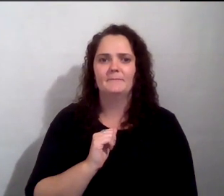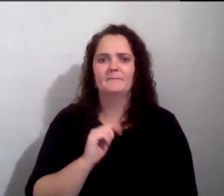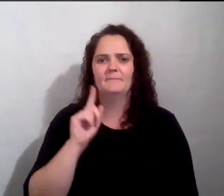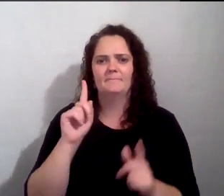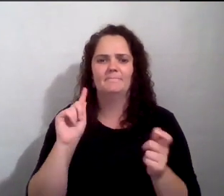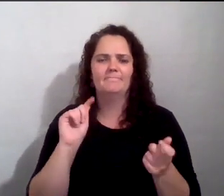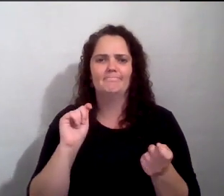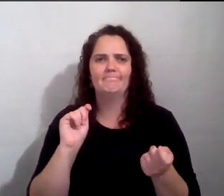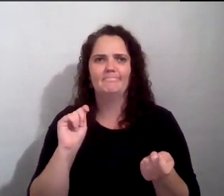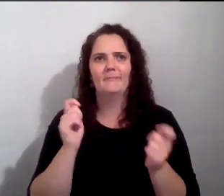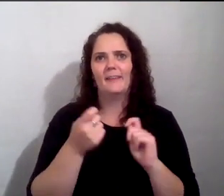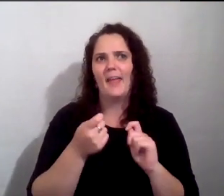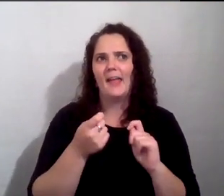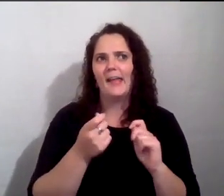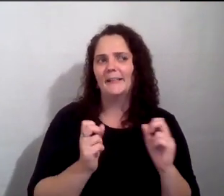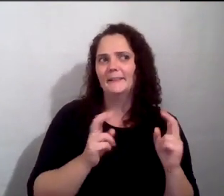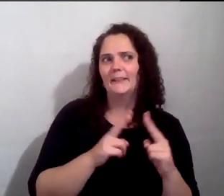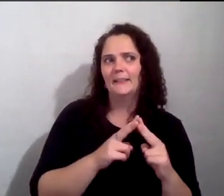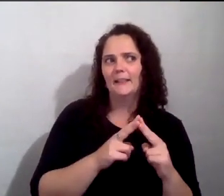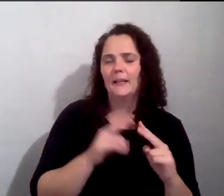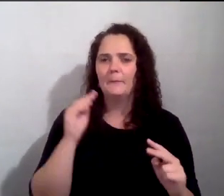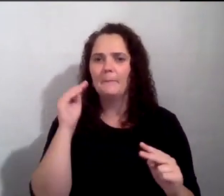a different kind of modernism is developing,